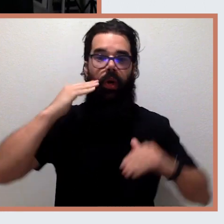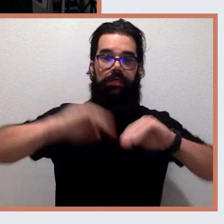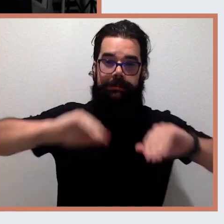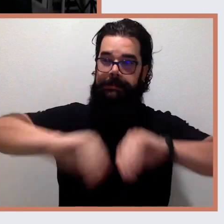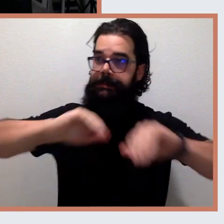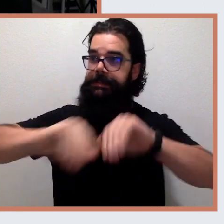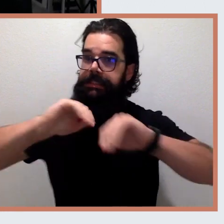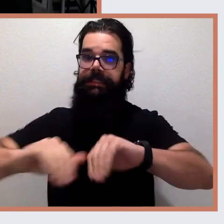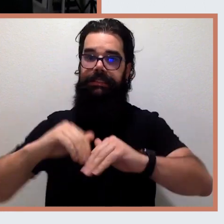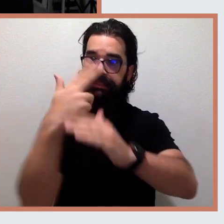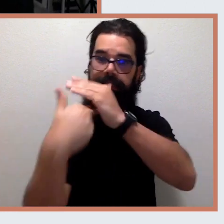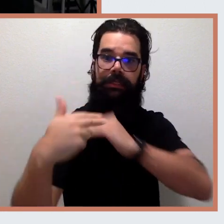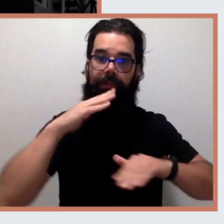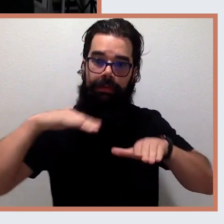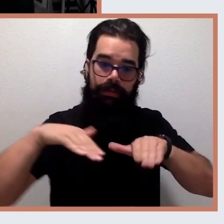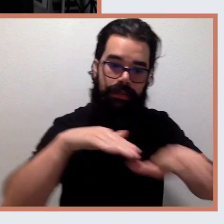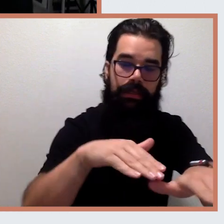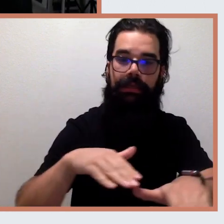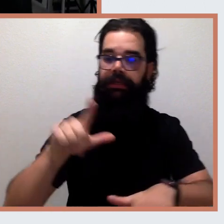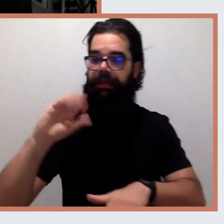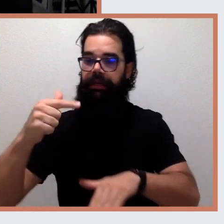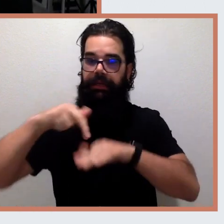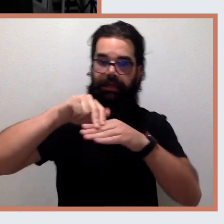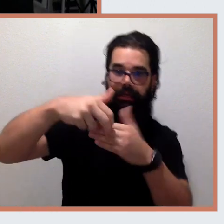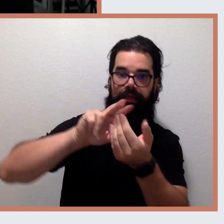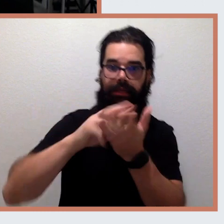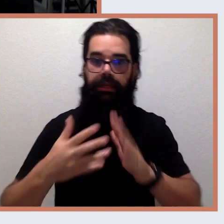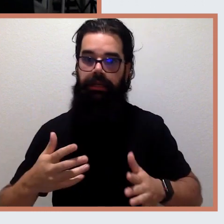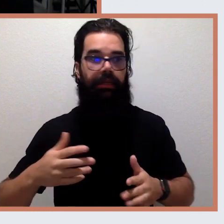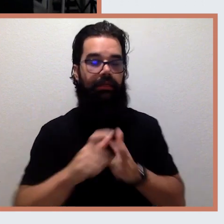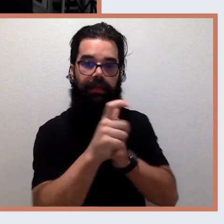swimming, being waterboarded in the ocean, log PT,